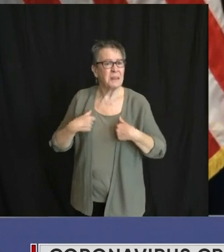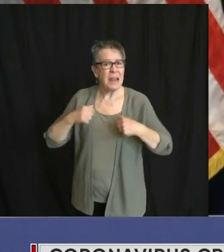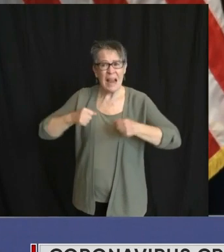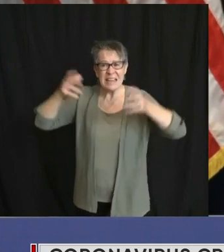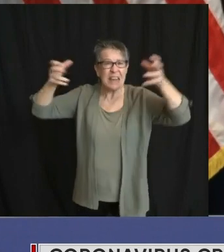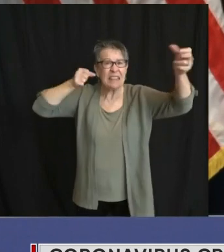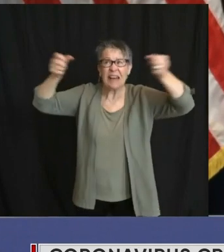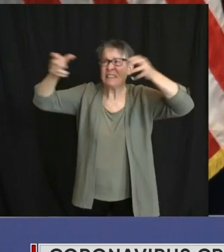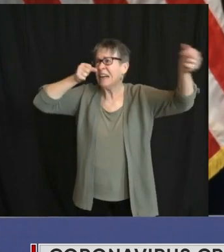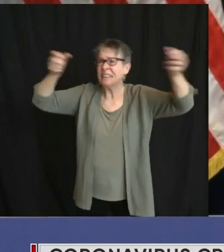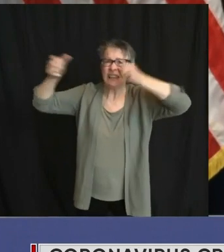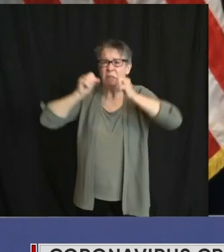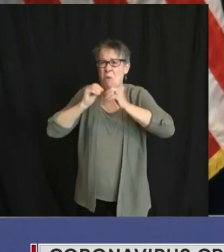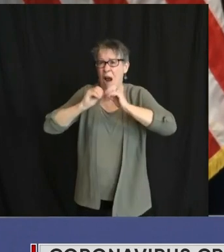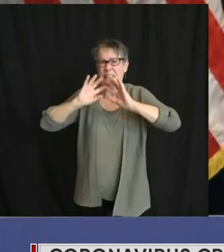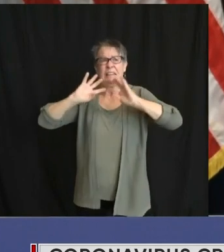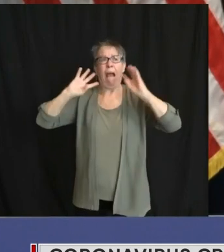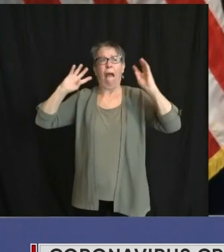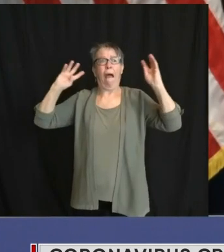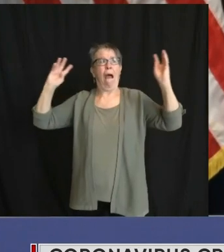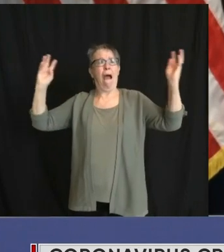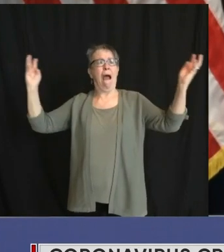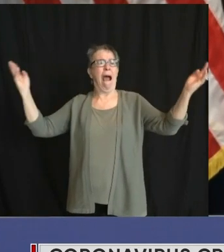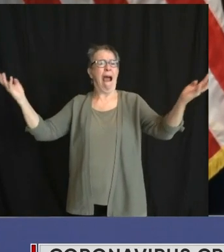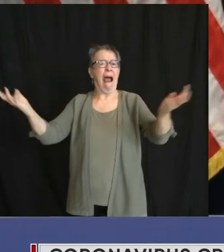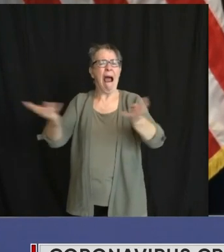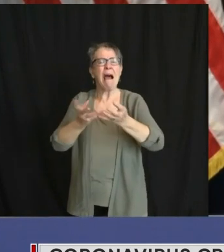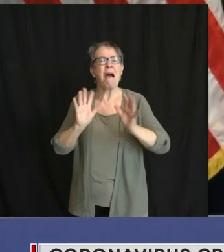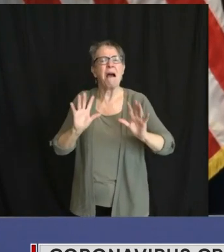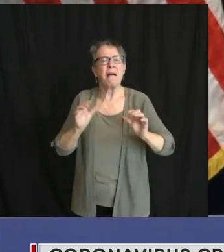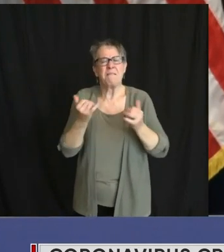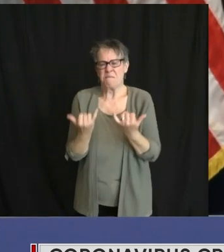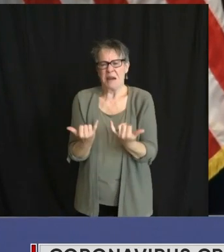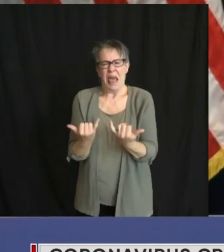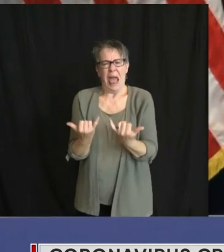WITH NOT JUST THE PEOPLE BUT I'M EXTREMELY HUMBLED THAT THEY